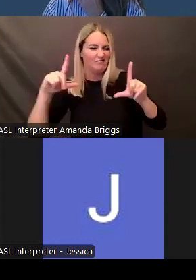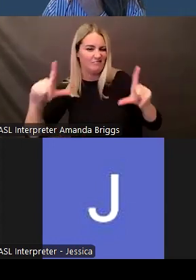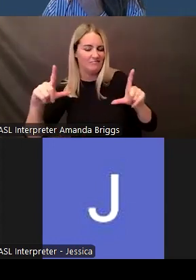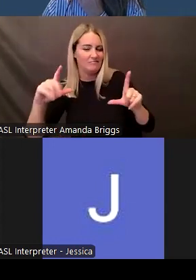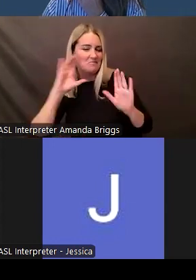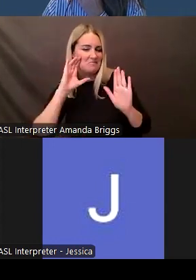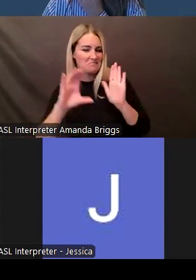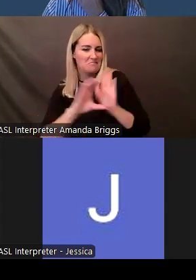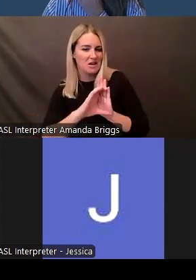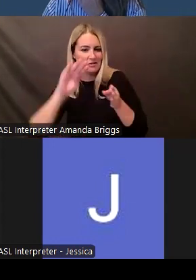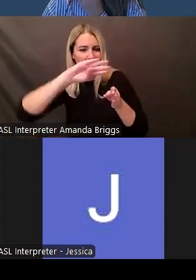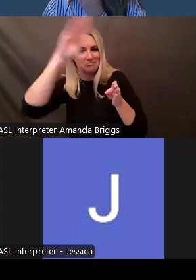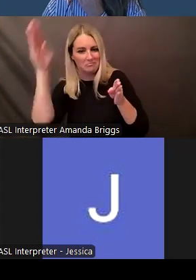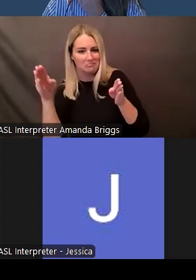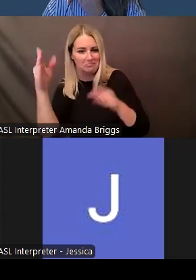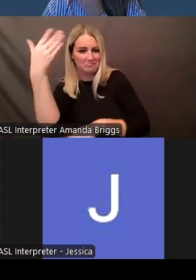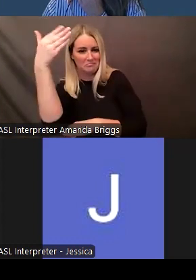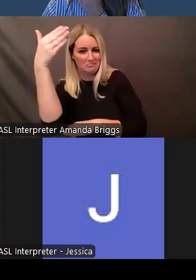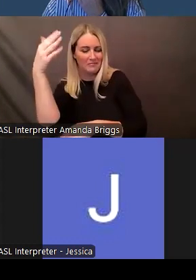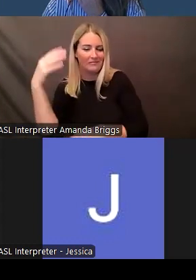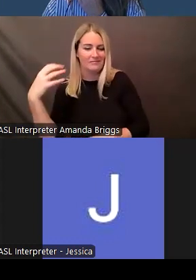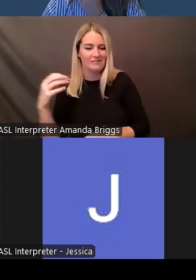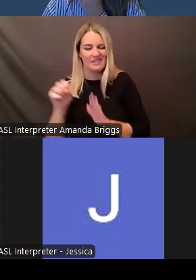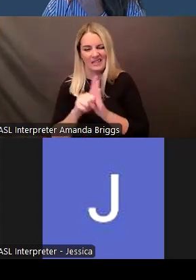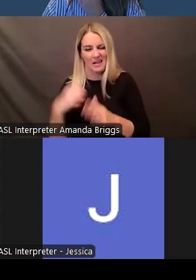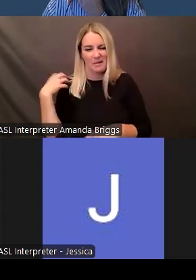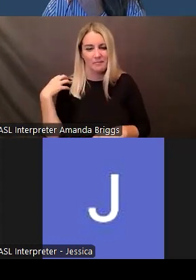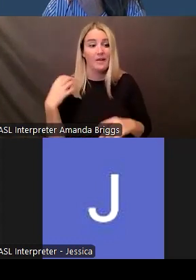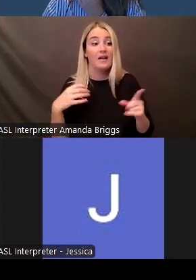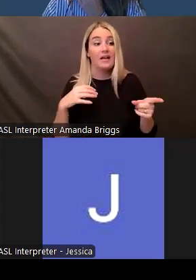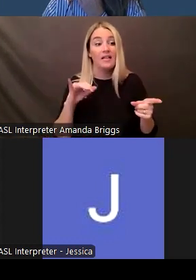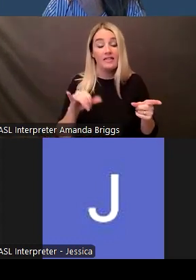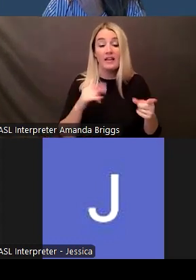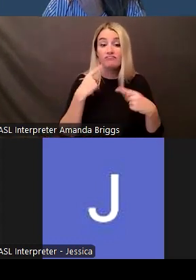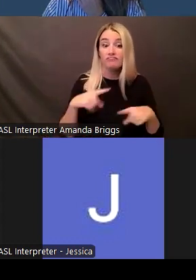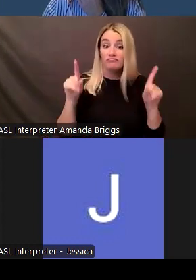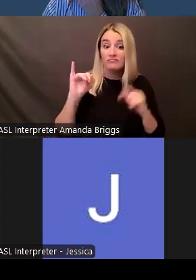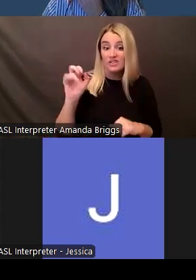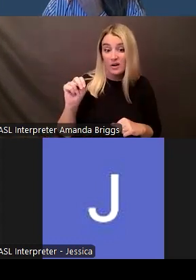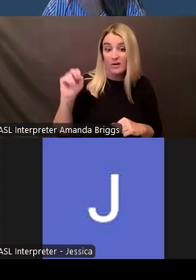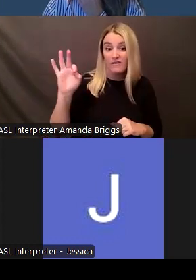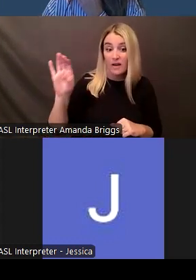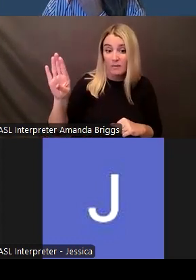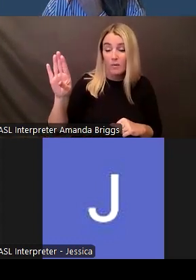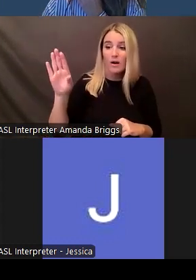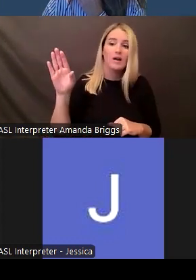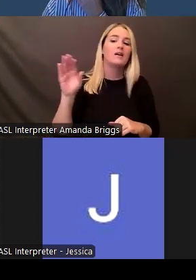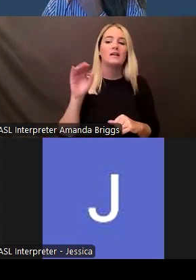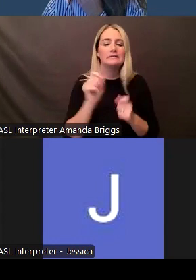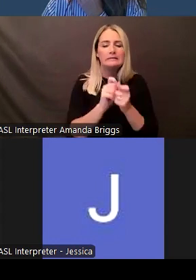The summaries of the major proposals would be announced in January or February, and there's specific details that come out afterwards